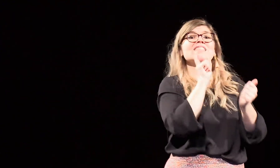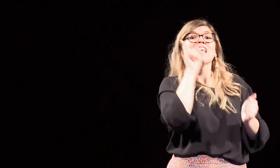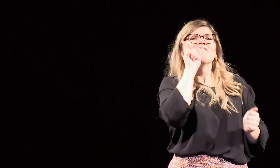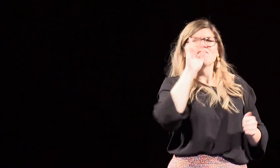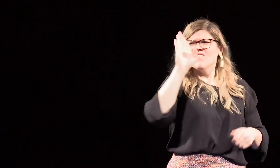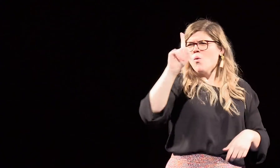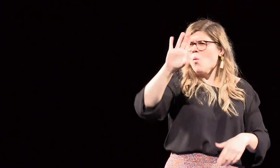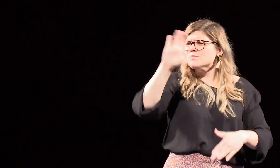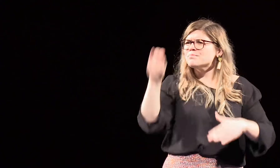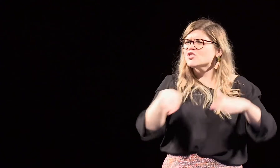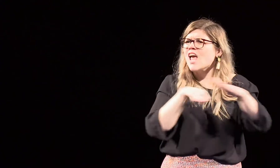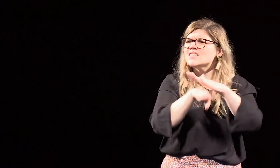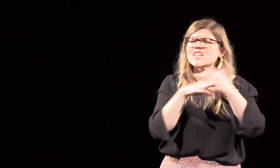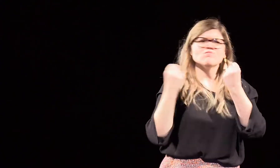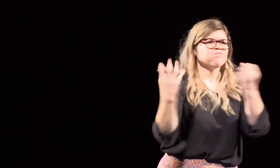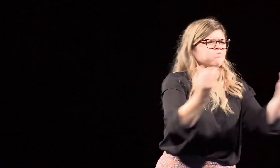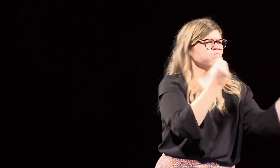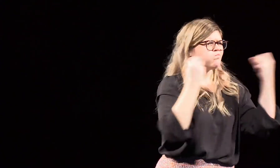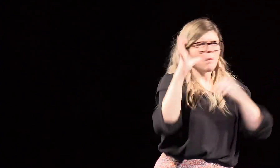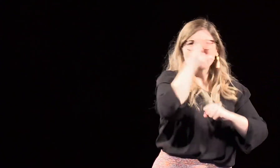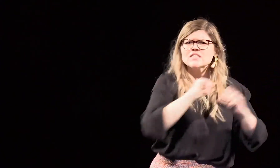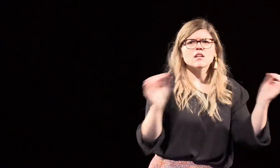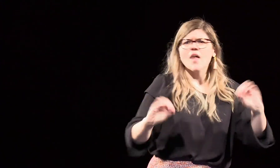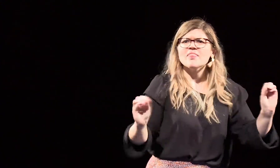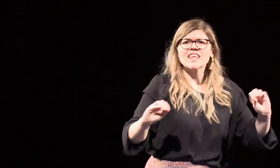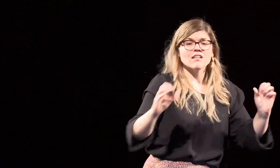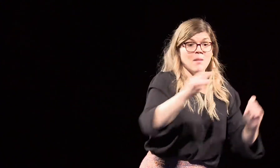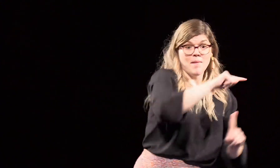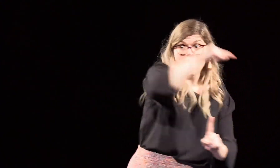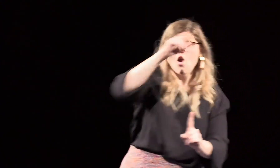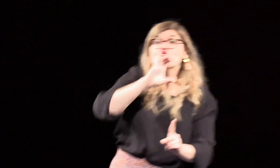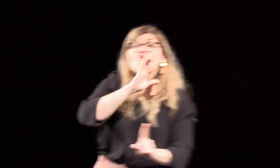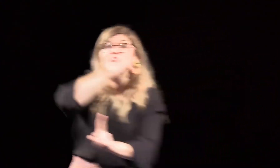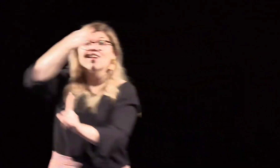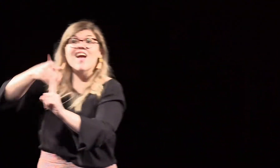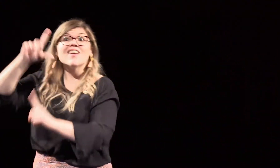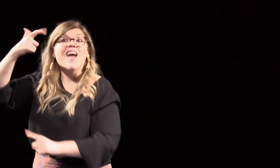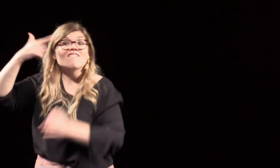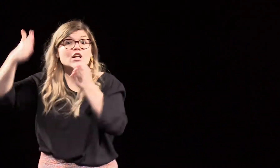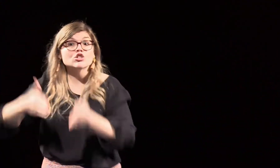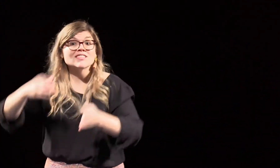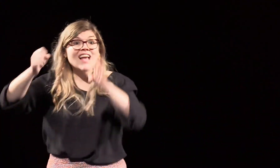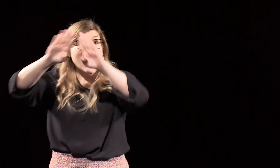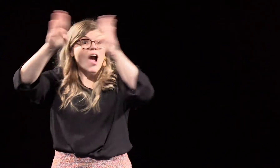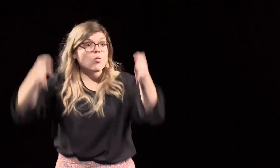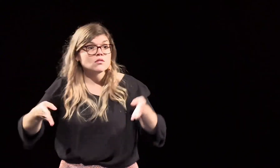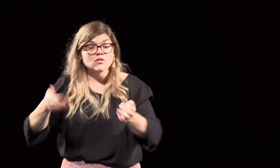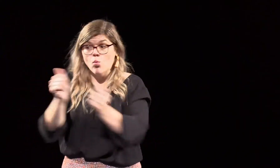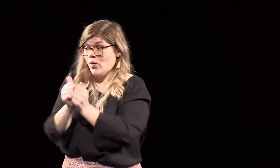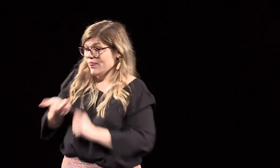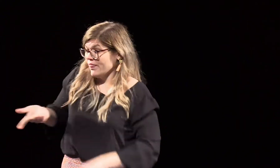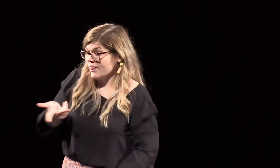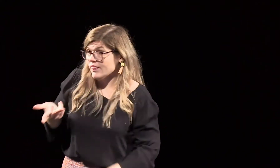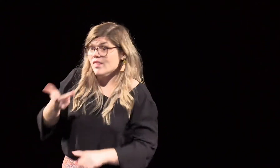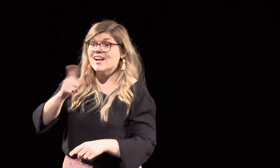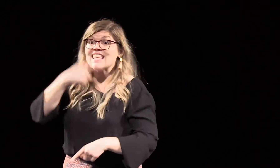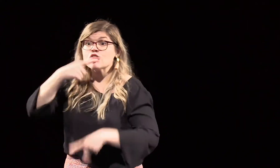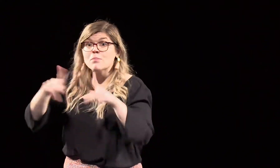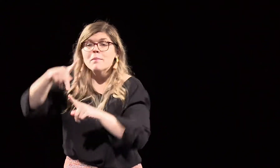and the Sewards were happy with it, and they had this great friendship. Now, if Carlin was with a group of deaf people,